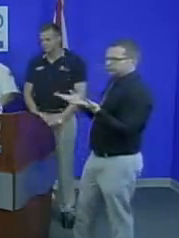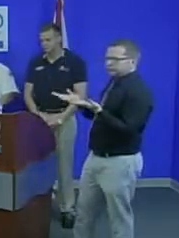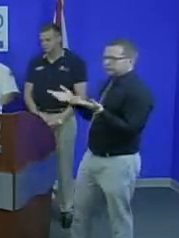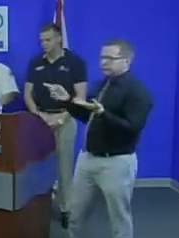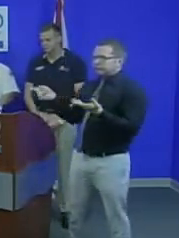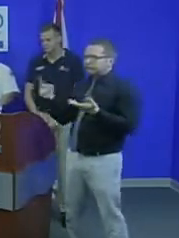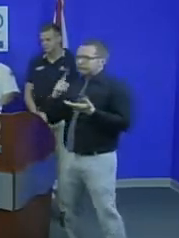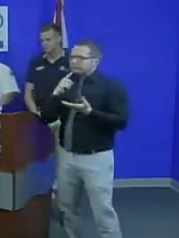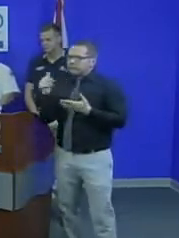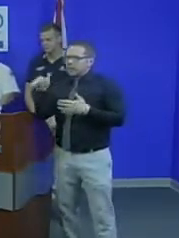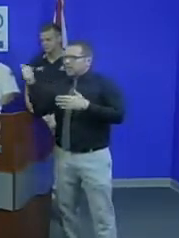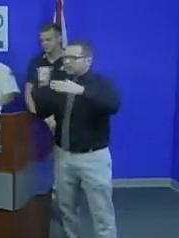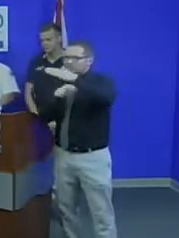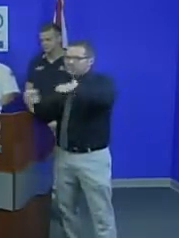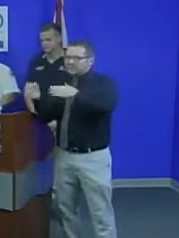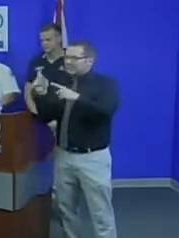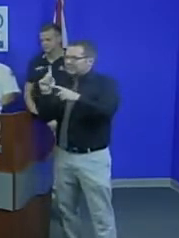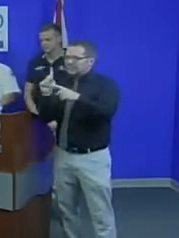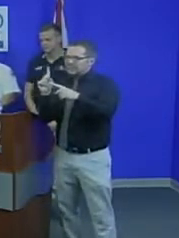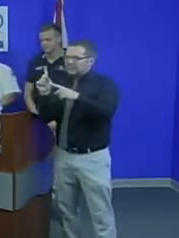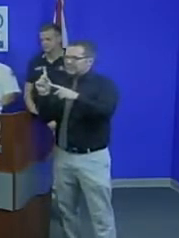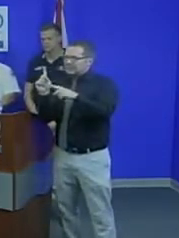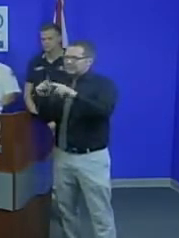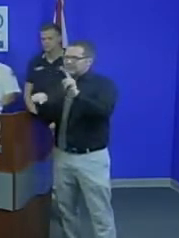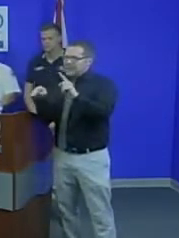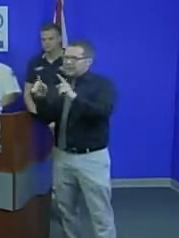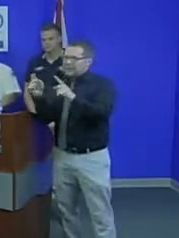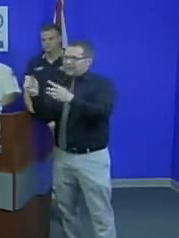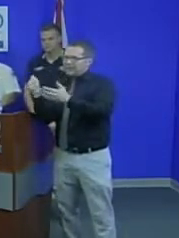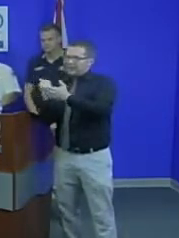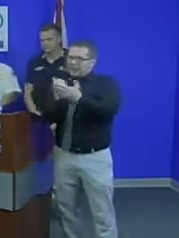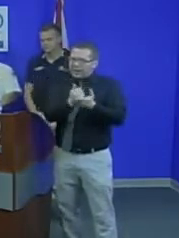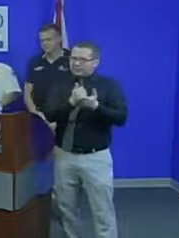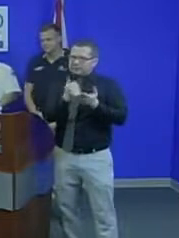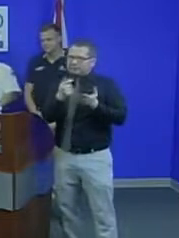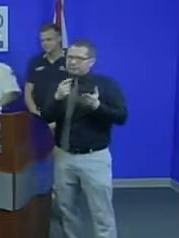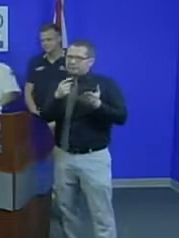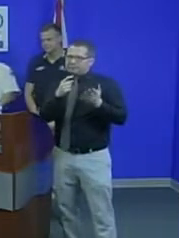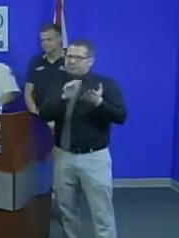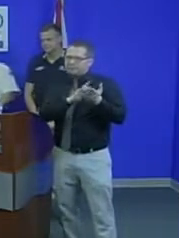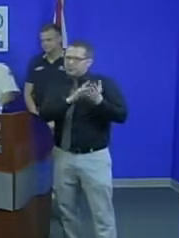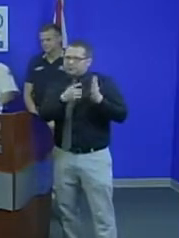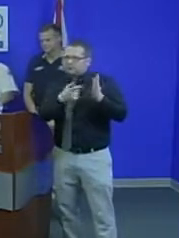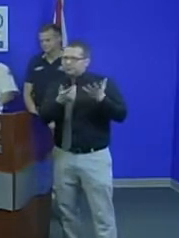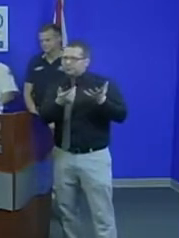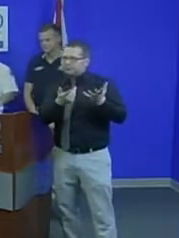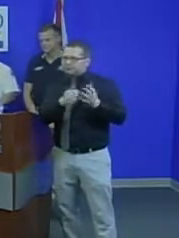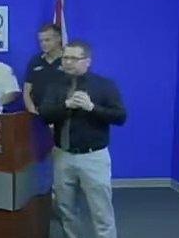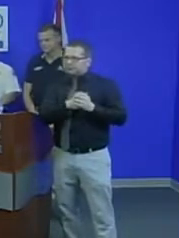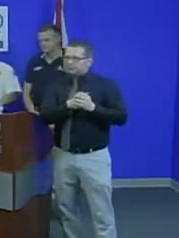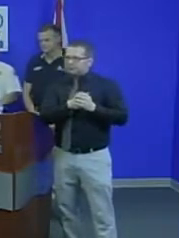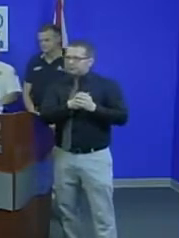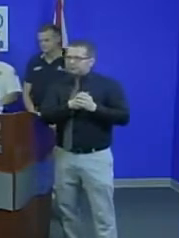[INAUDIBLE. NO BECAUSE THOSE A PEOPLE WITH ADDITIONAL MEDICAL NEEDS.